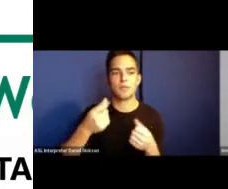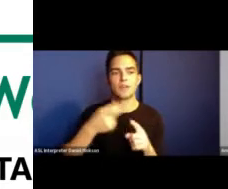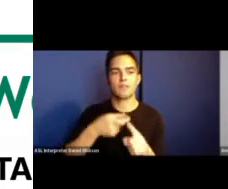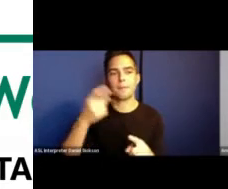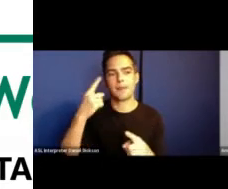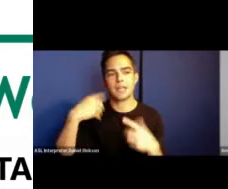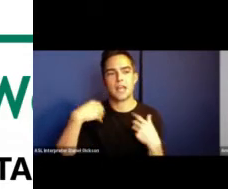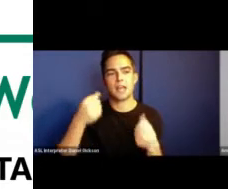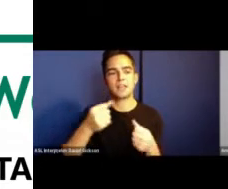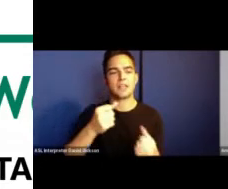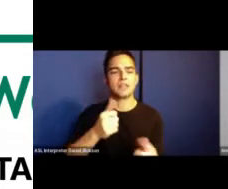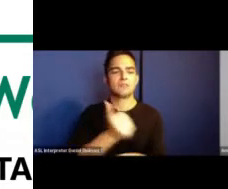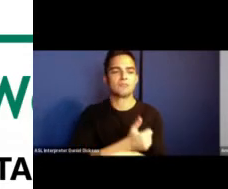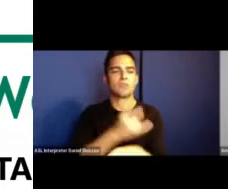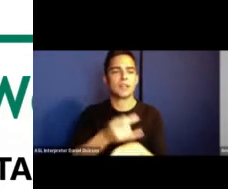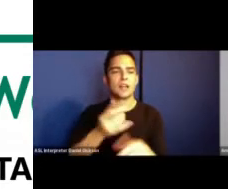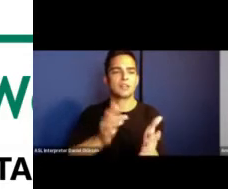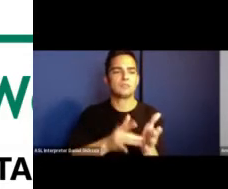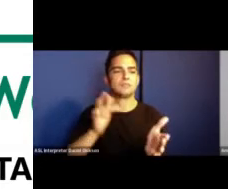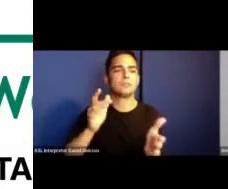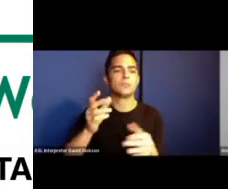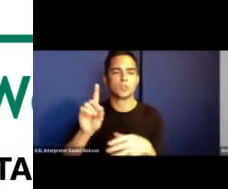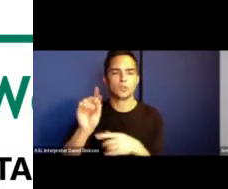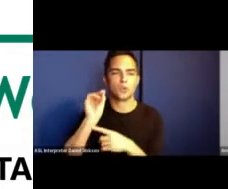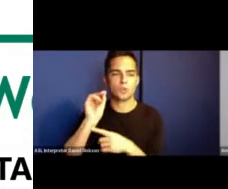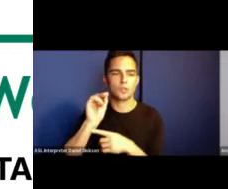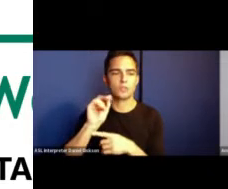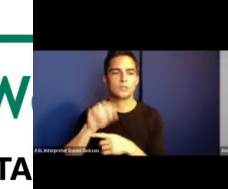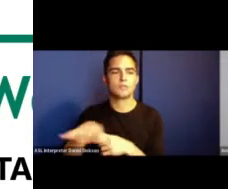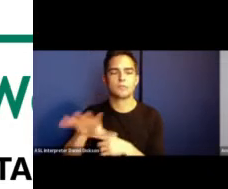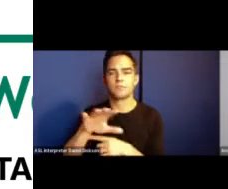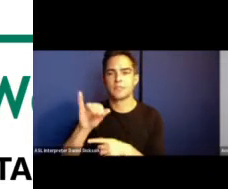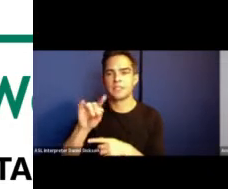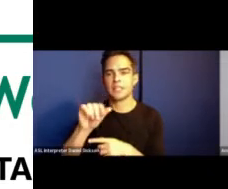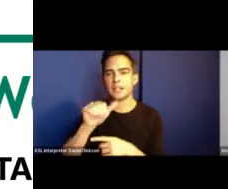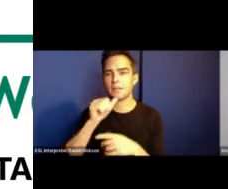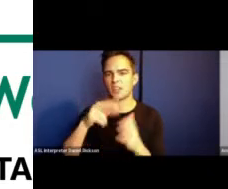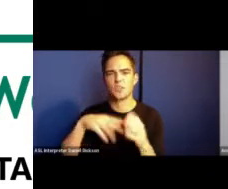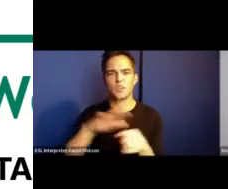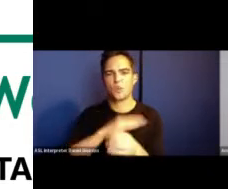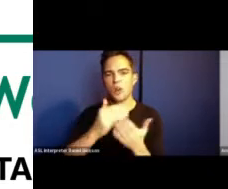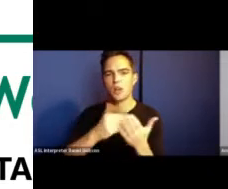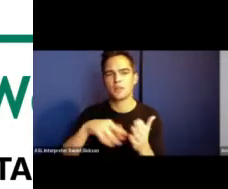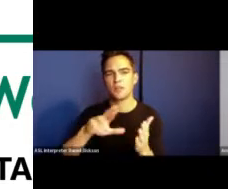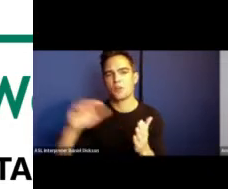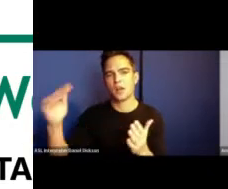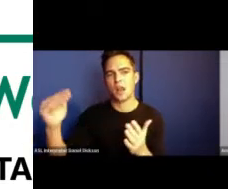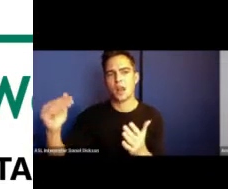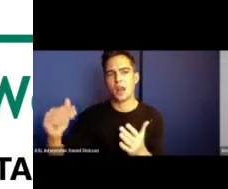substance use disorders. I'm not going to read the entire list on the right side of your screen. But I will say that our